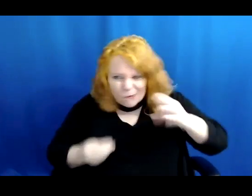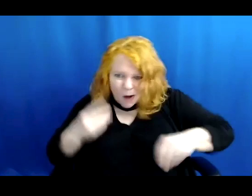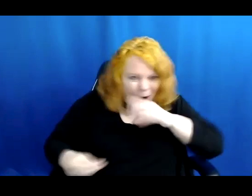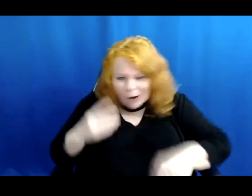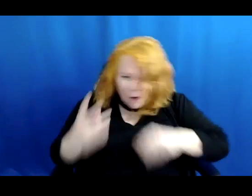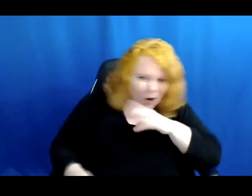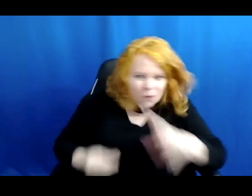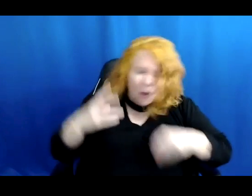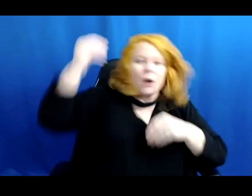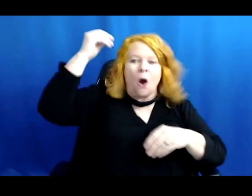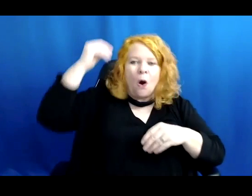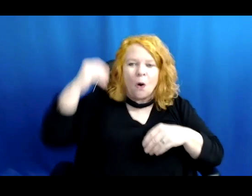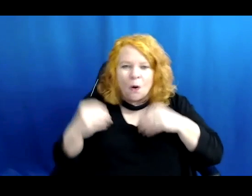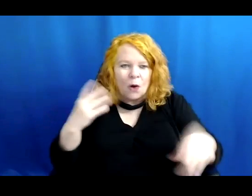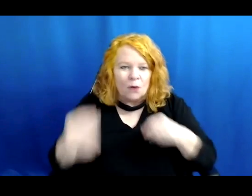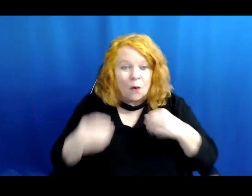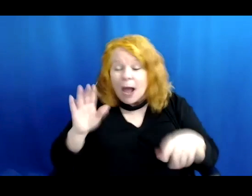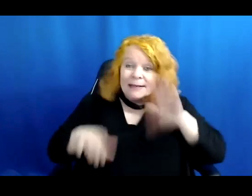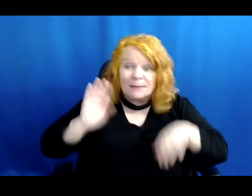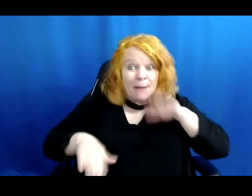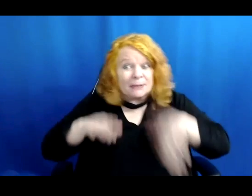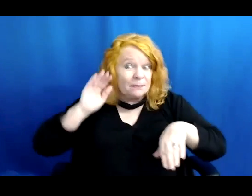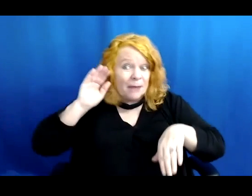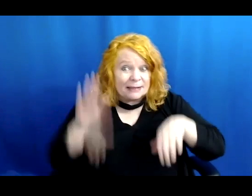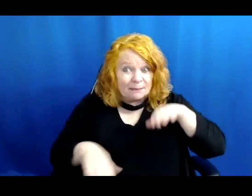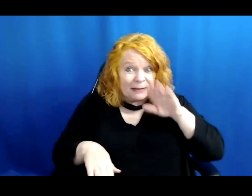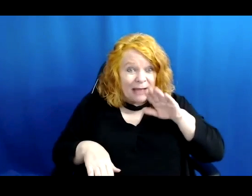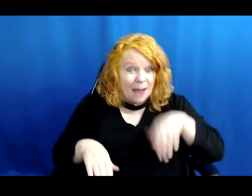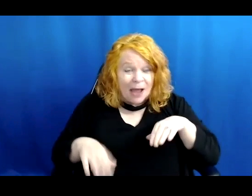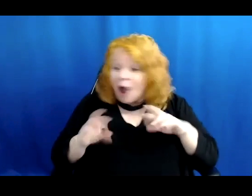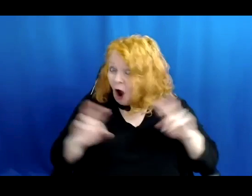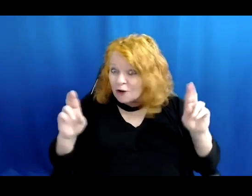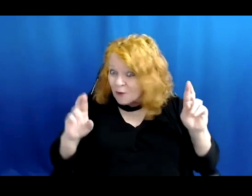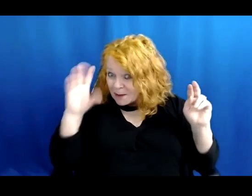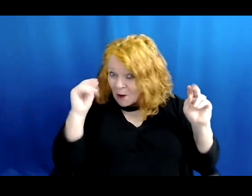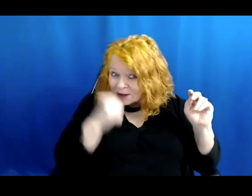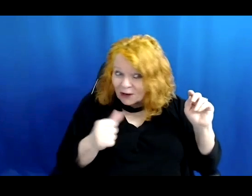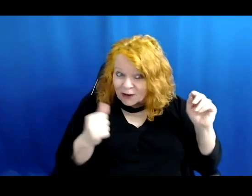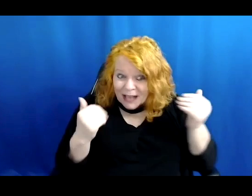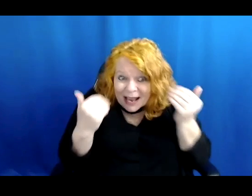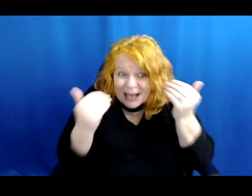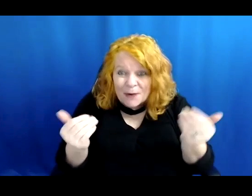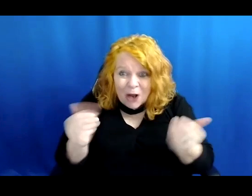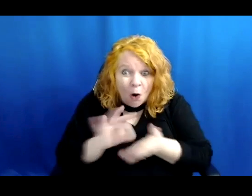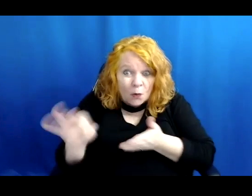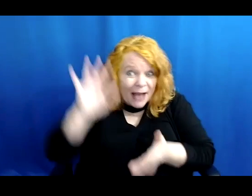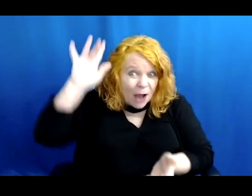go and a tip, tap, tip-ITTY tap. Are you ready, here we go boys and girls. Count me down everybody.